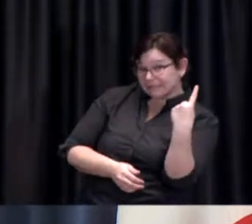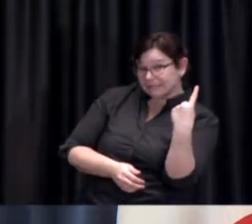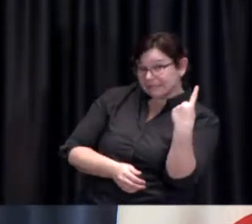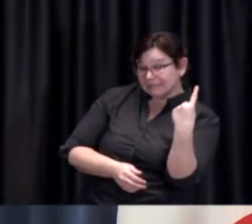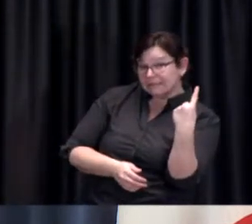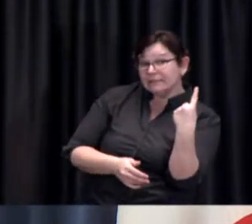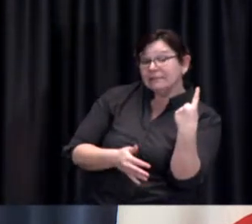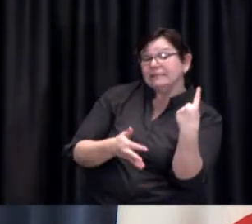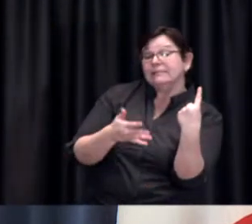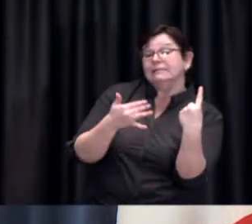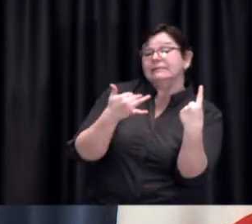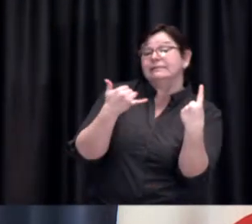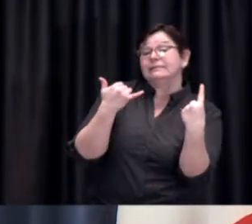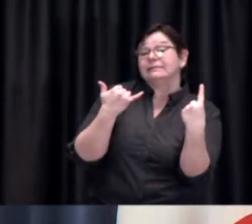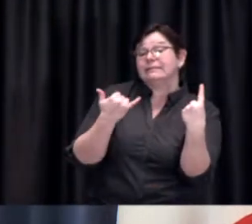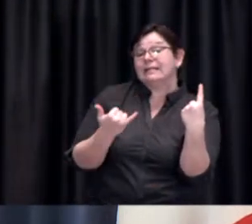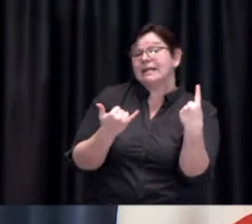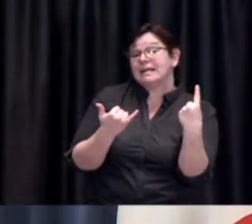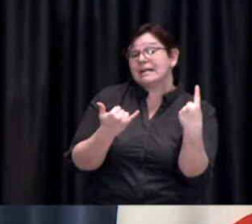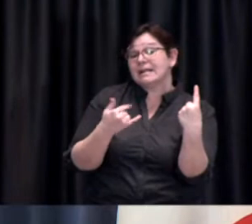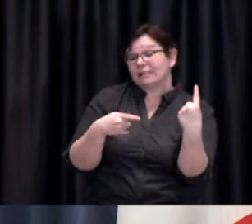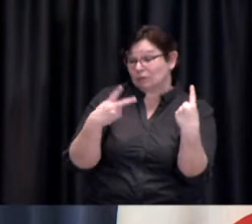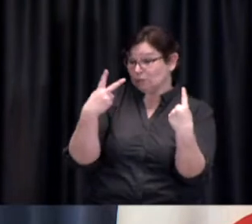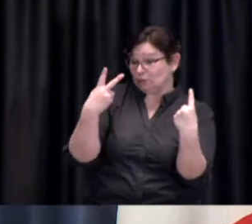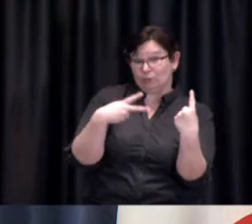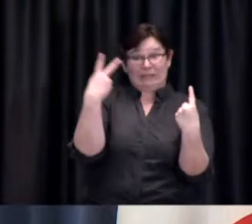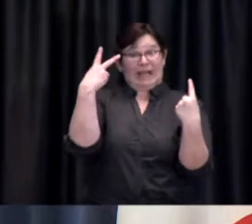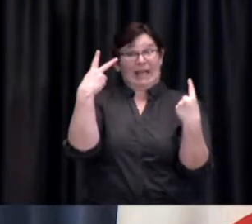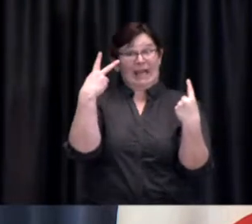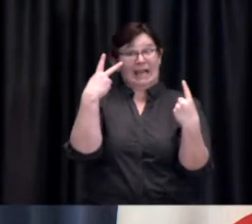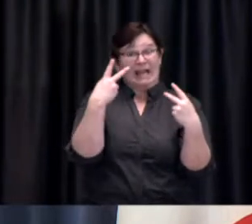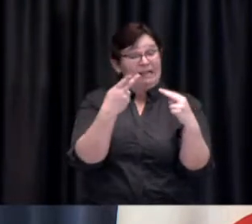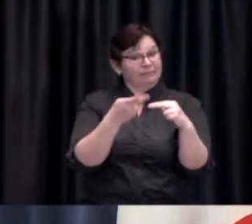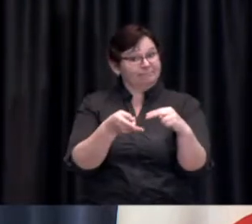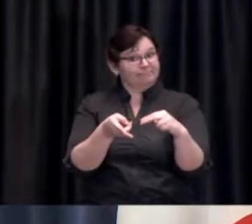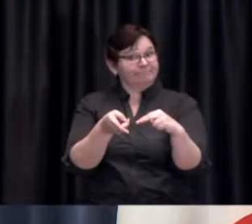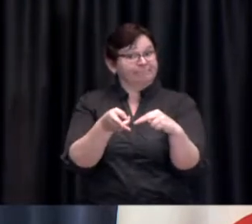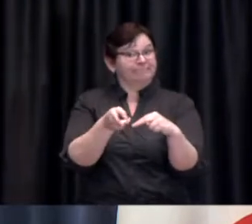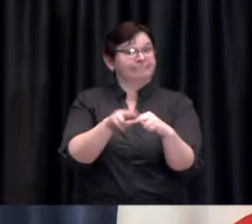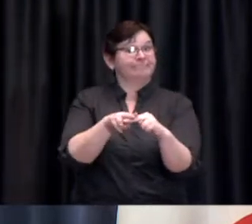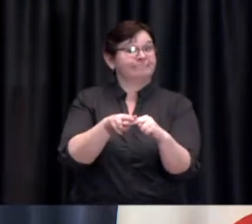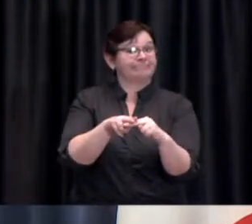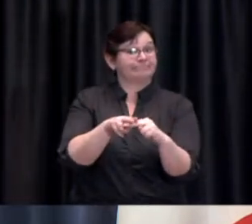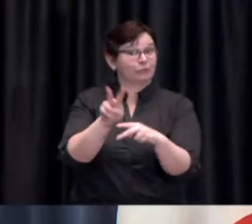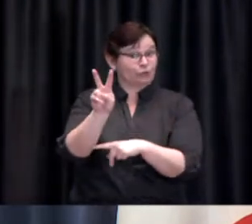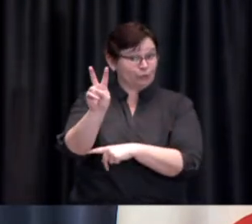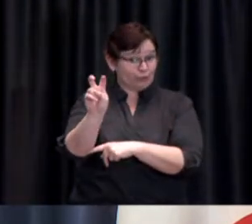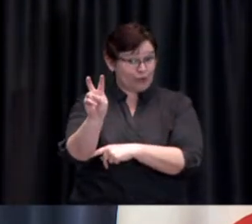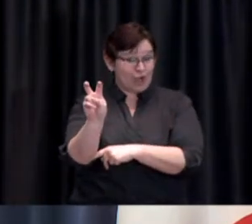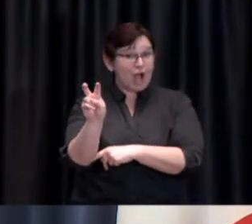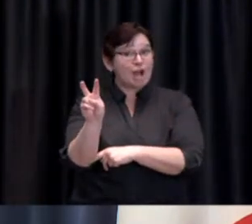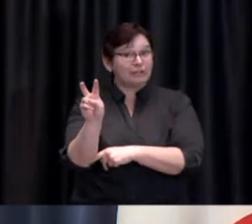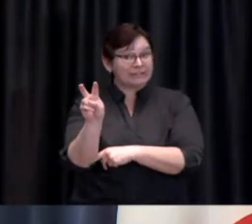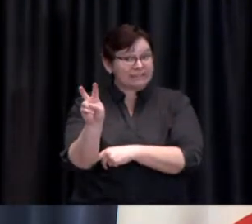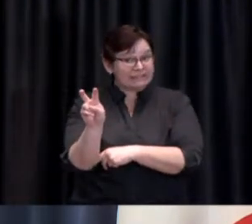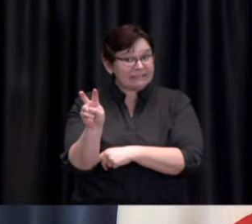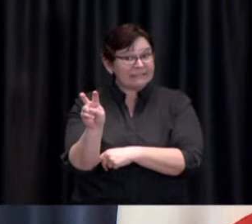So in two days, there have been 200 more screened positives, with the full expectation